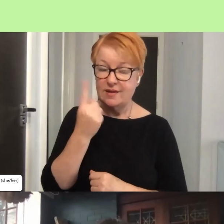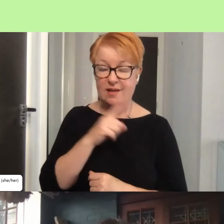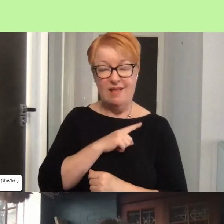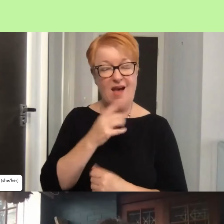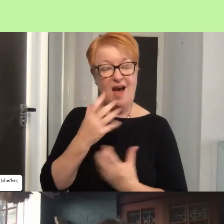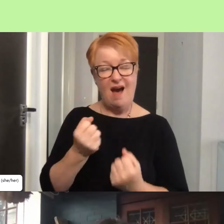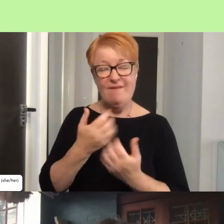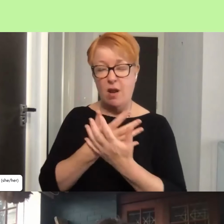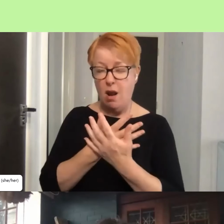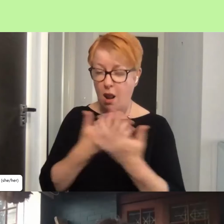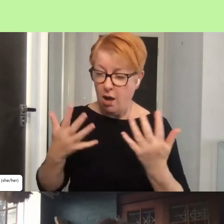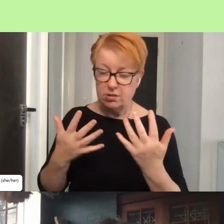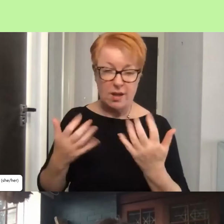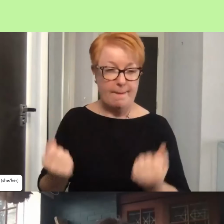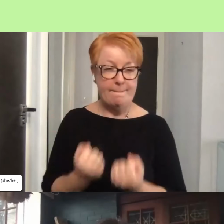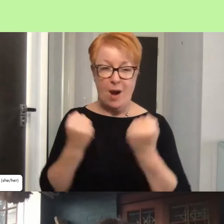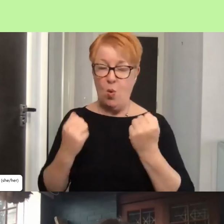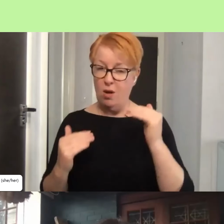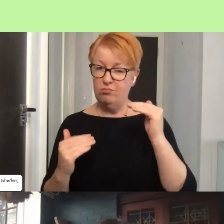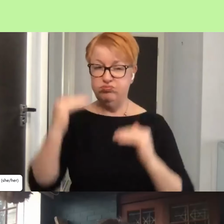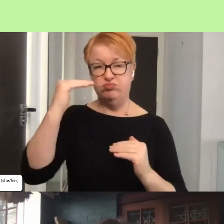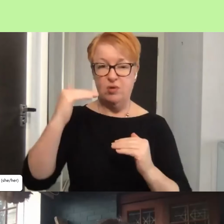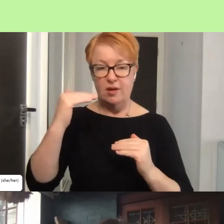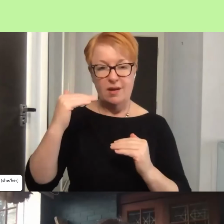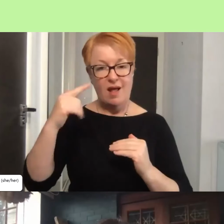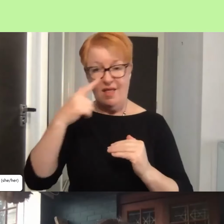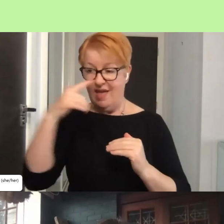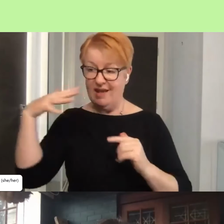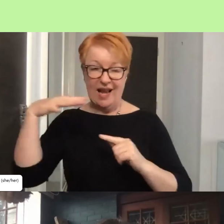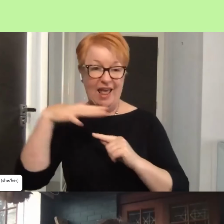and culture to change the society and I even myself through